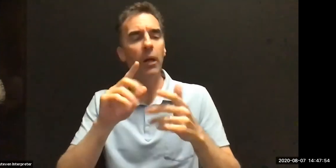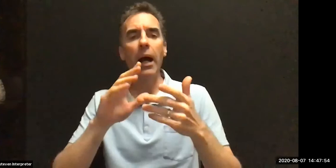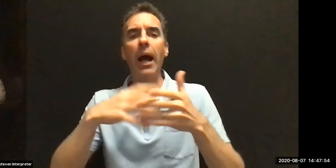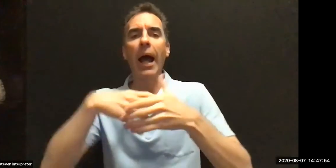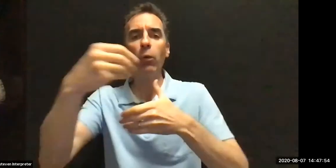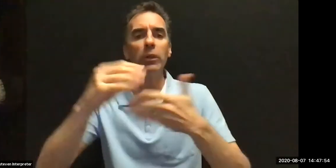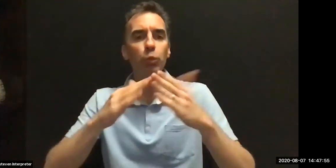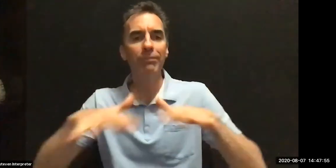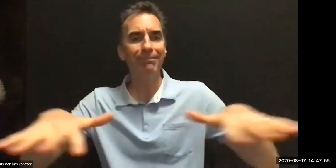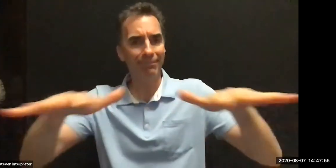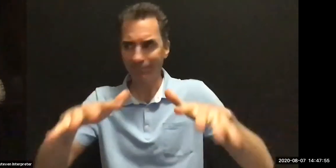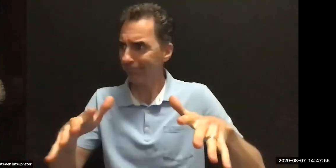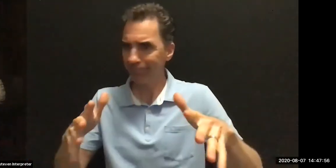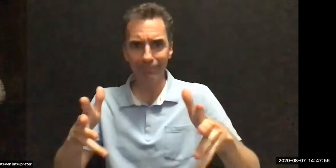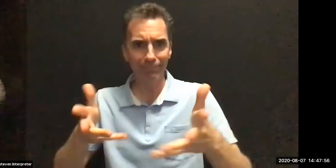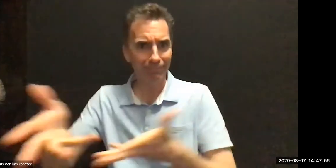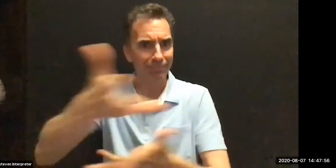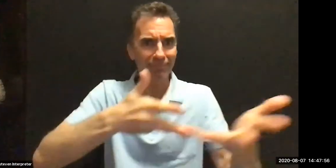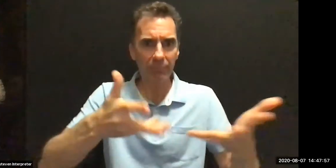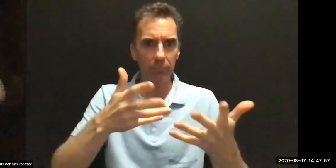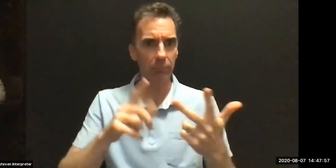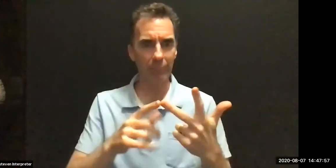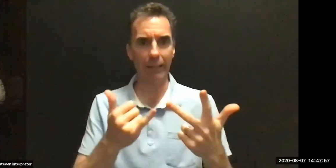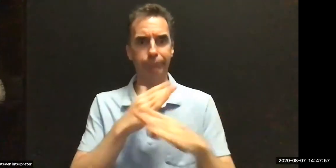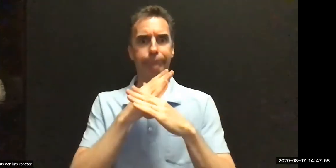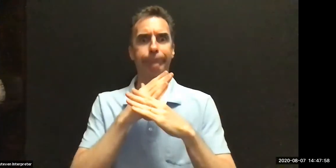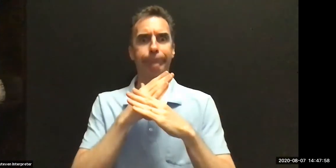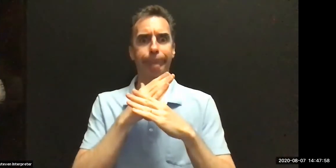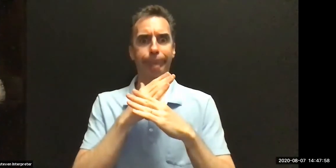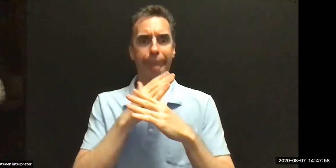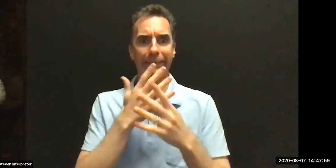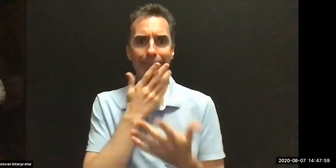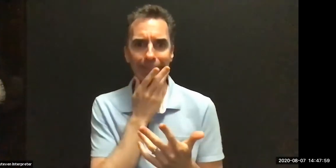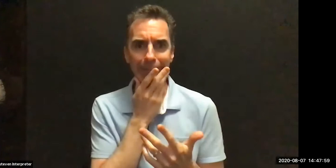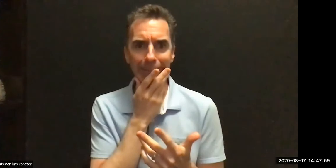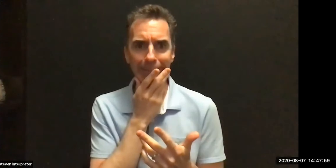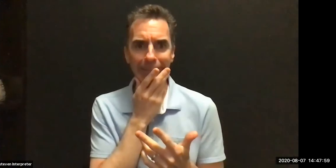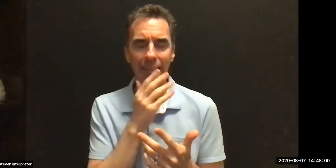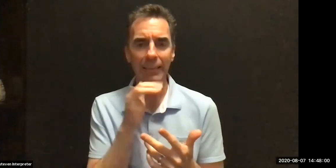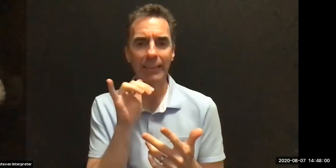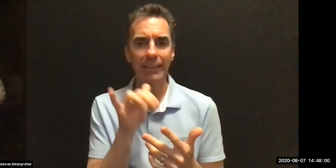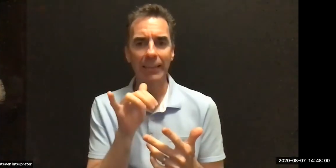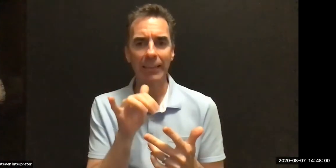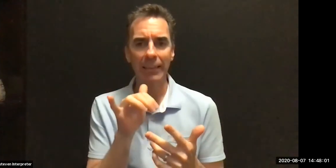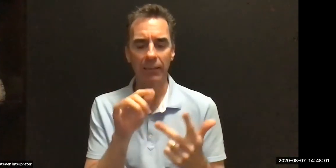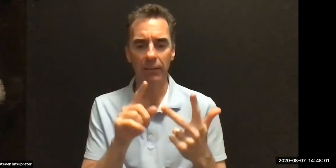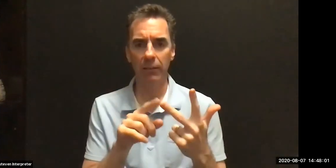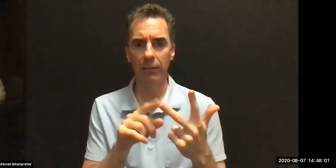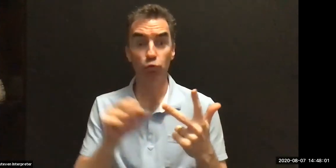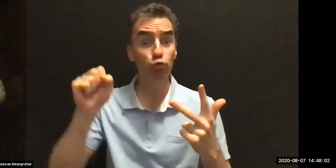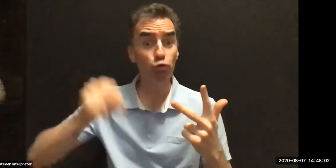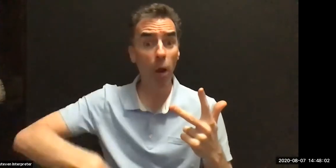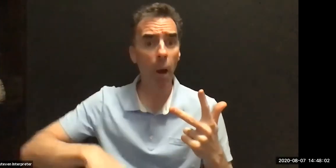Channelle Charest: And so we want to be able to stay in that and then build the next layer of whatever needs to happen in order for us to feel successful